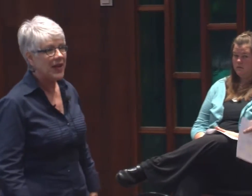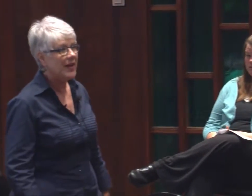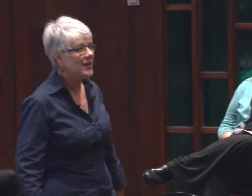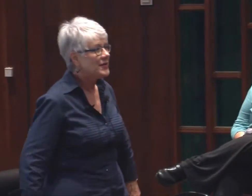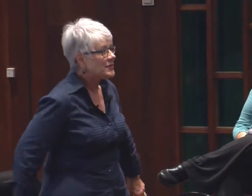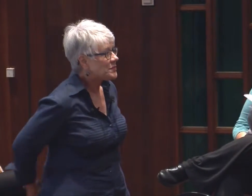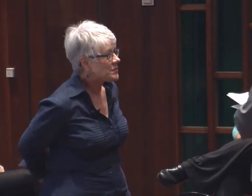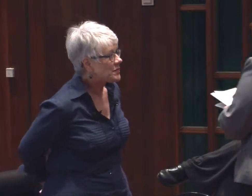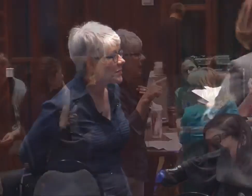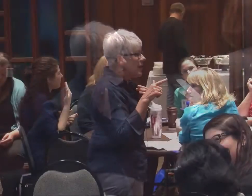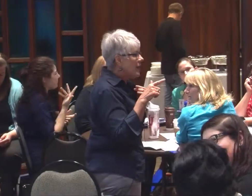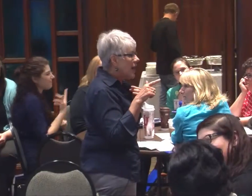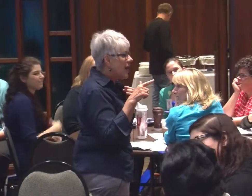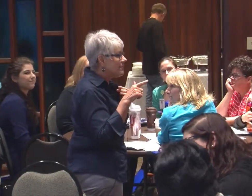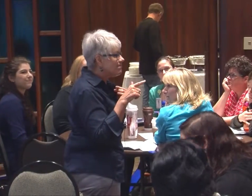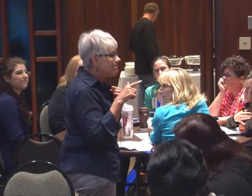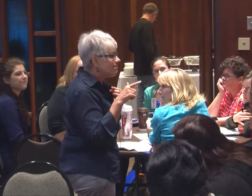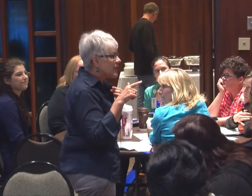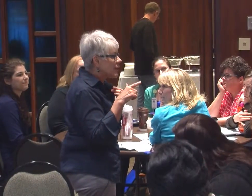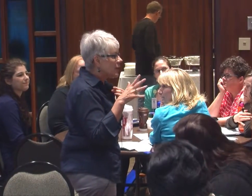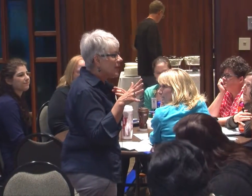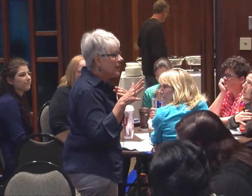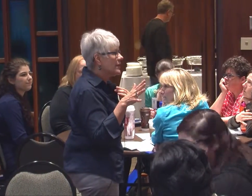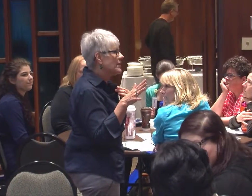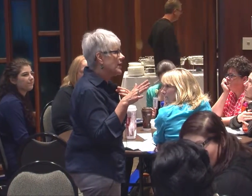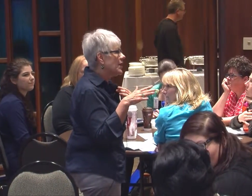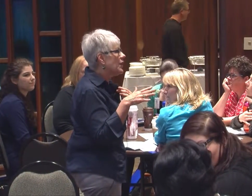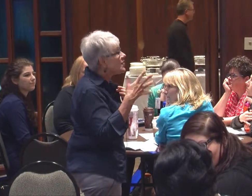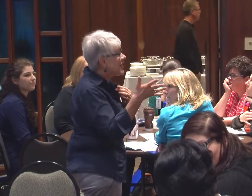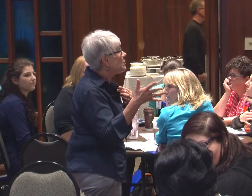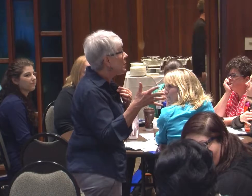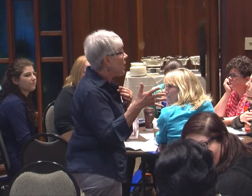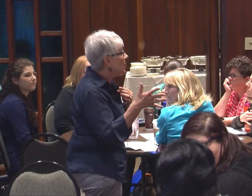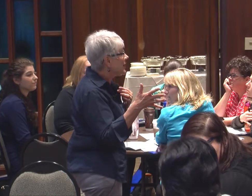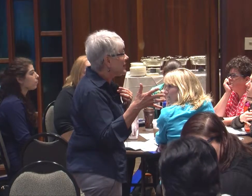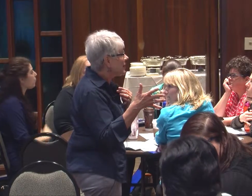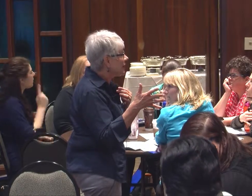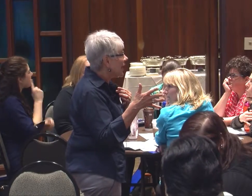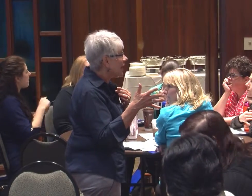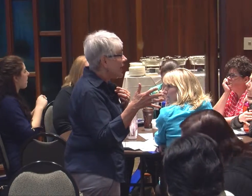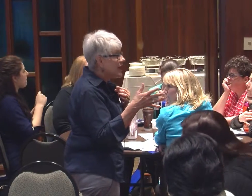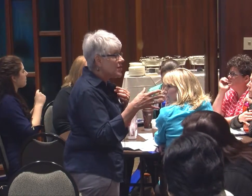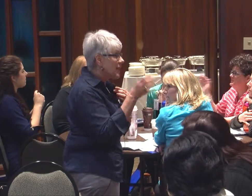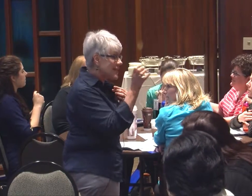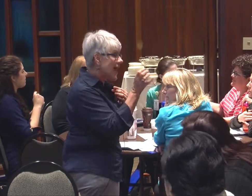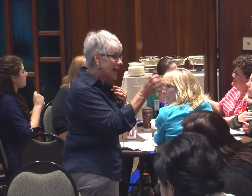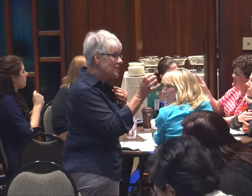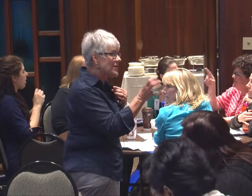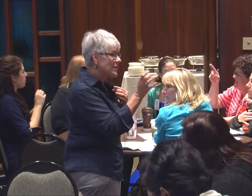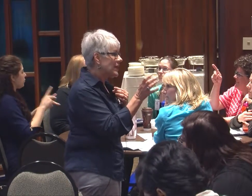Okay, learning you know those teachable moments. Okay, so it's not just when the